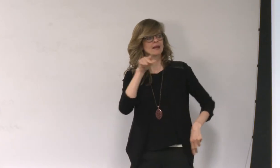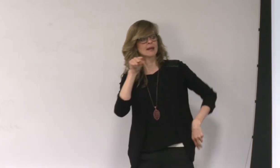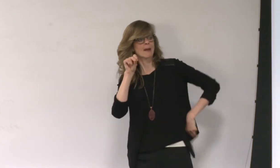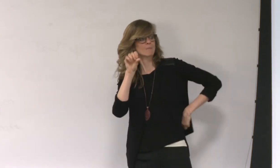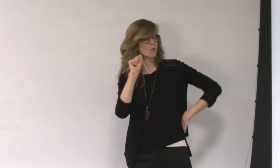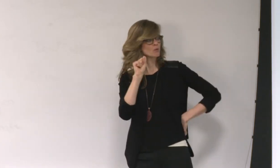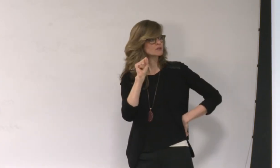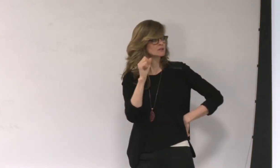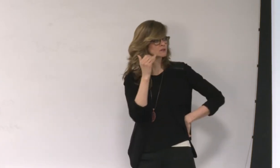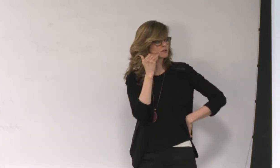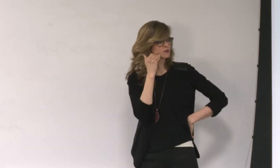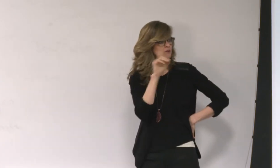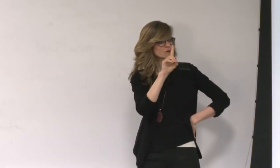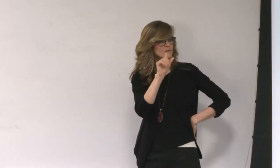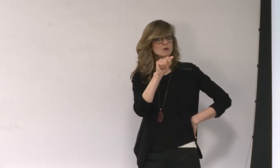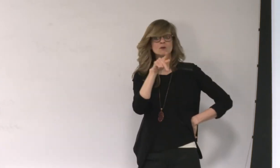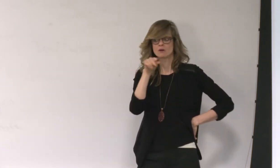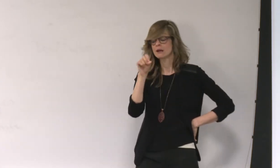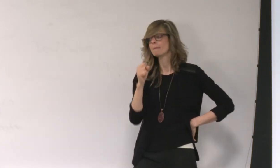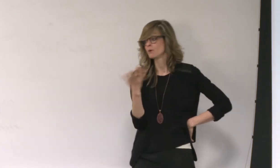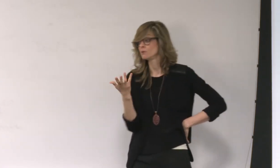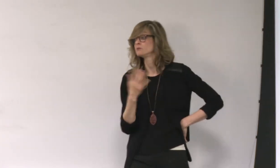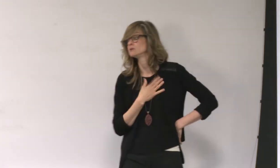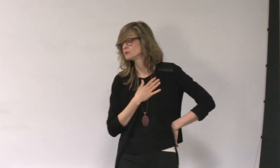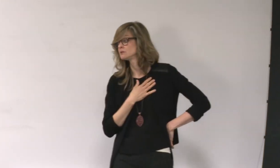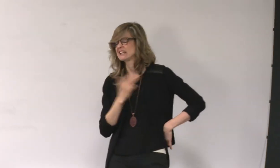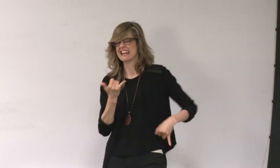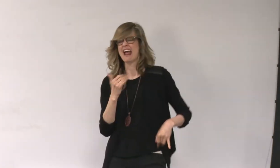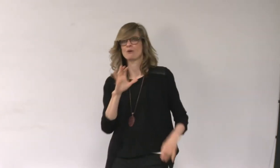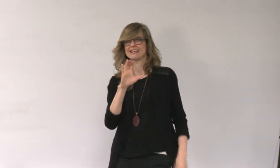ZAPPOS. HAVE YOU HEARD OF ZAPPOS?